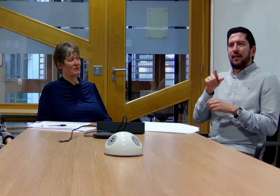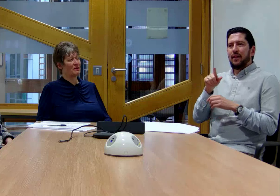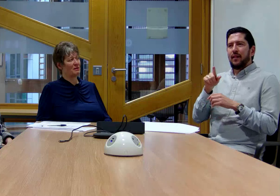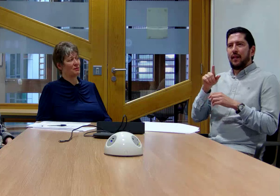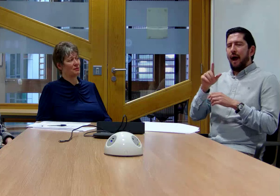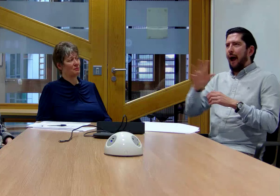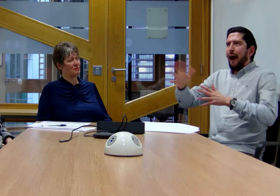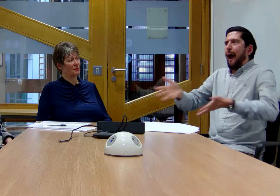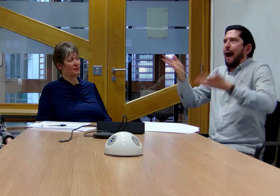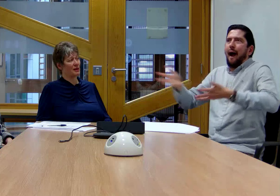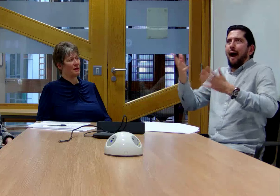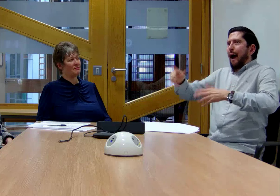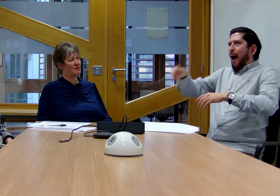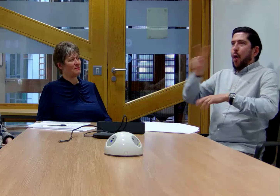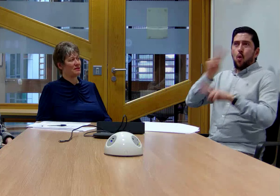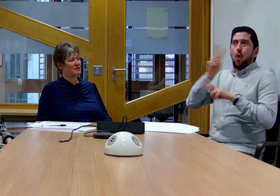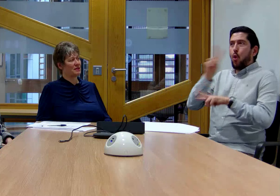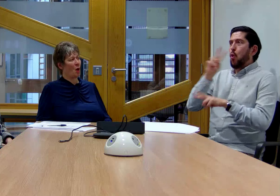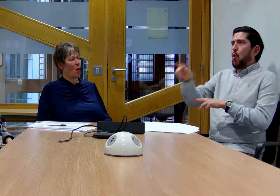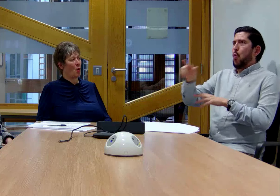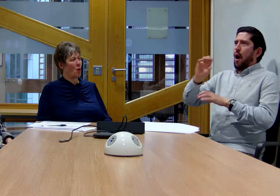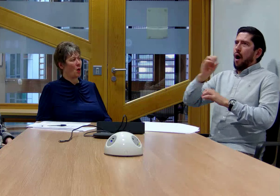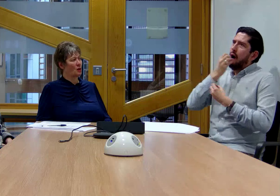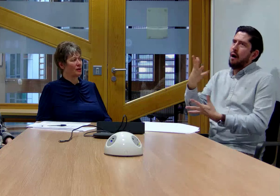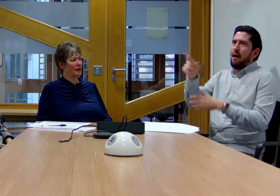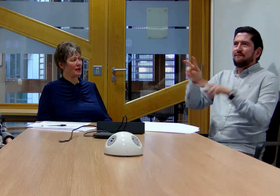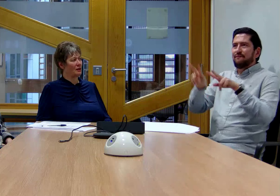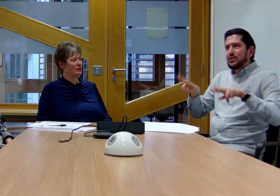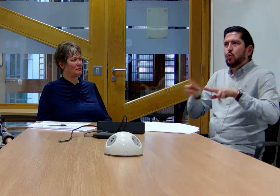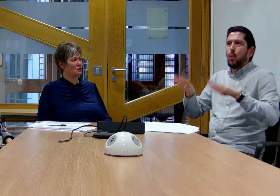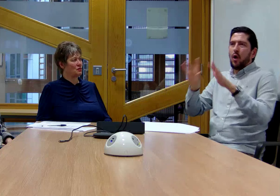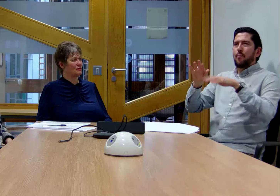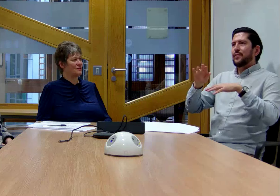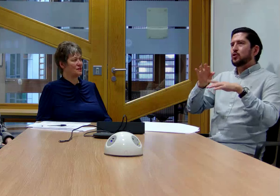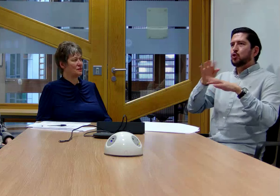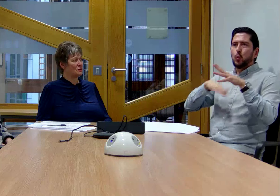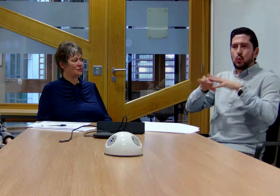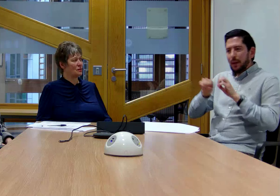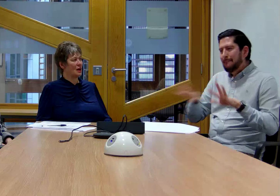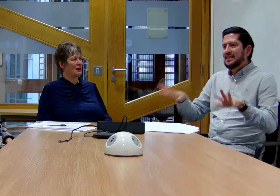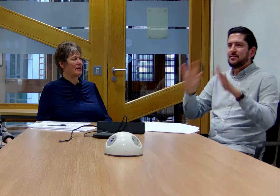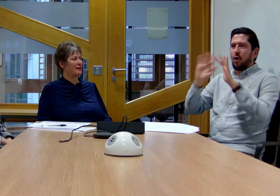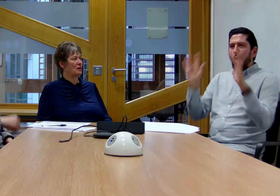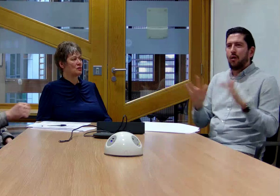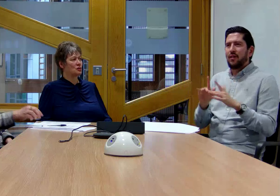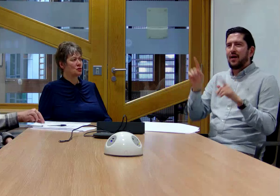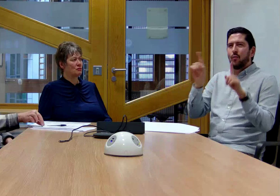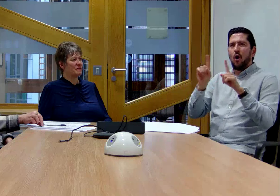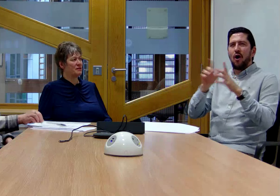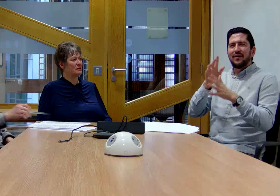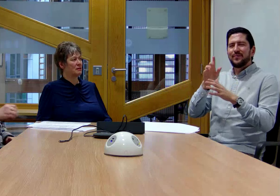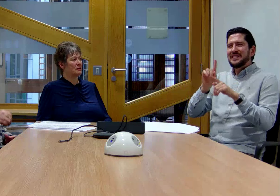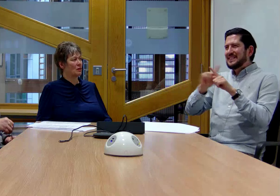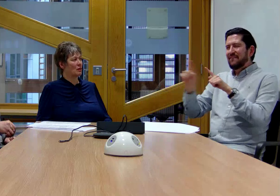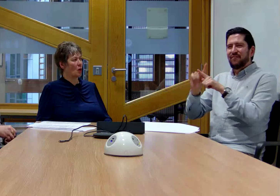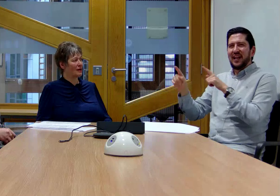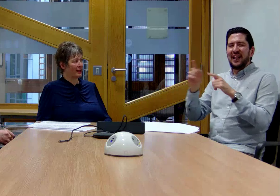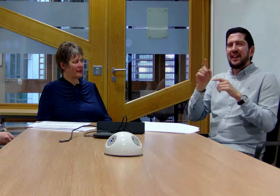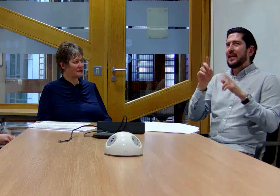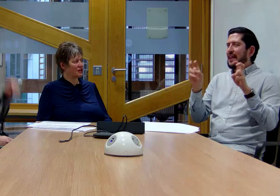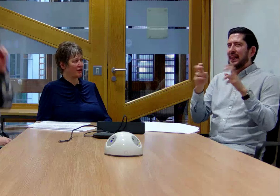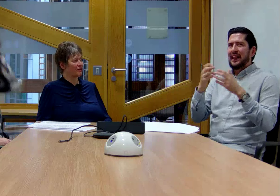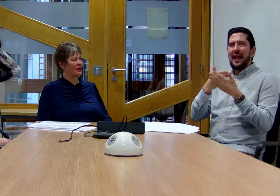Also it can be a wee bit annoying if hearing people may say oh what a beautiful video on